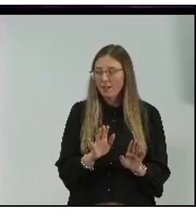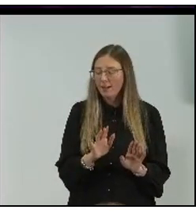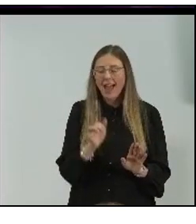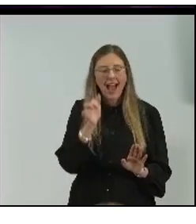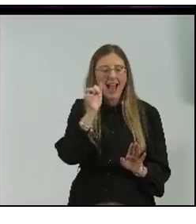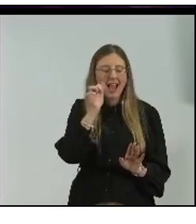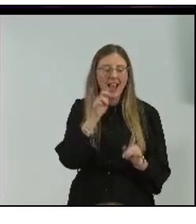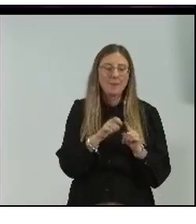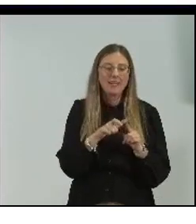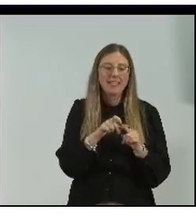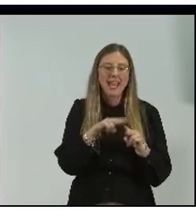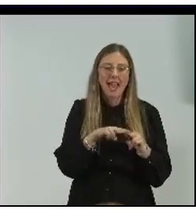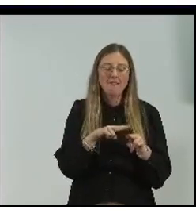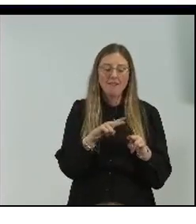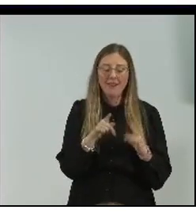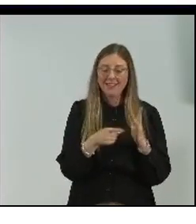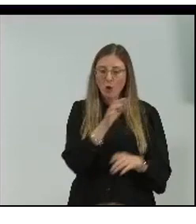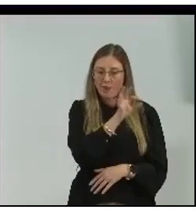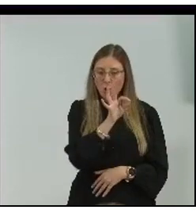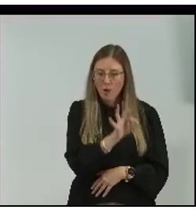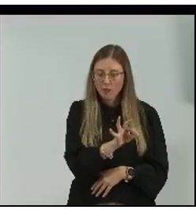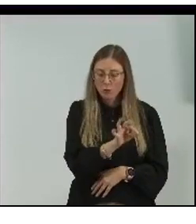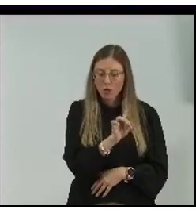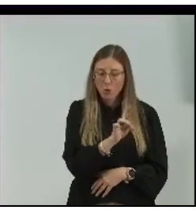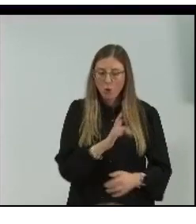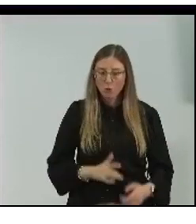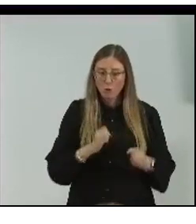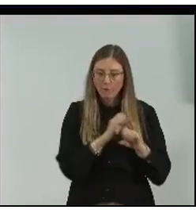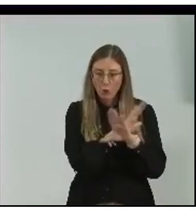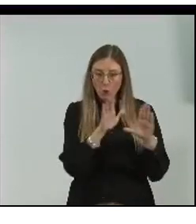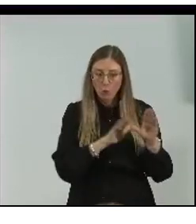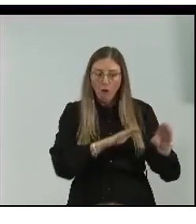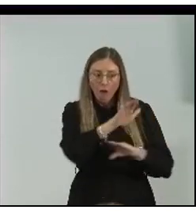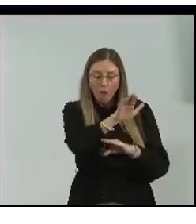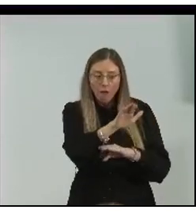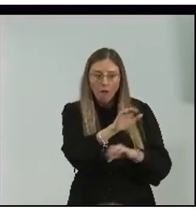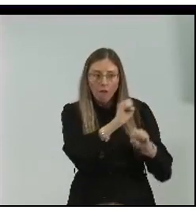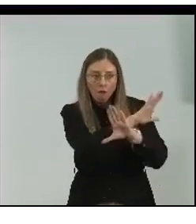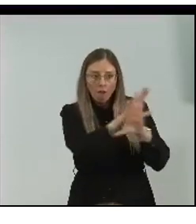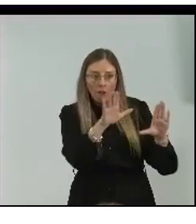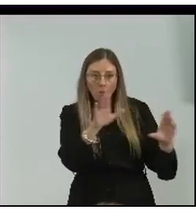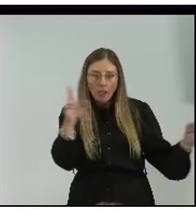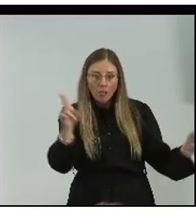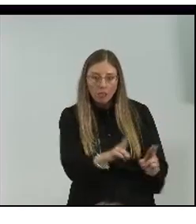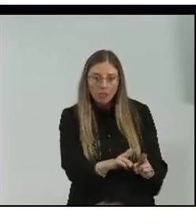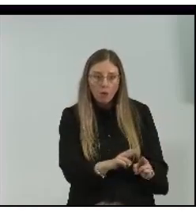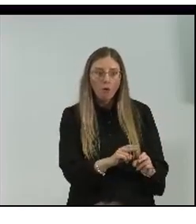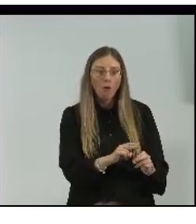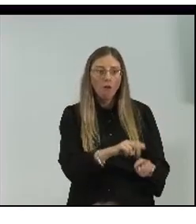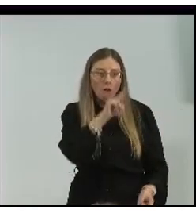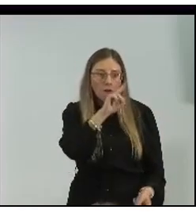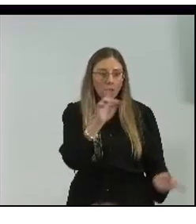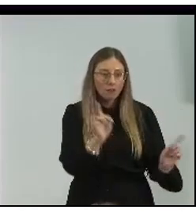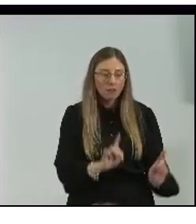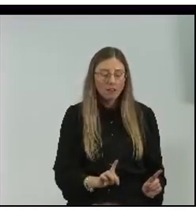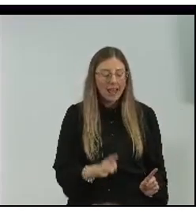That's another question about PDFs, isn't it? What's your take on that for the next few years? I guess it's funny, I don't think that they're going away.